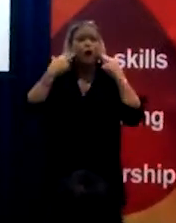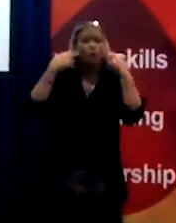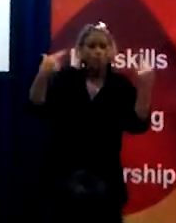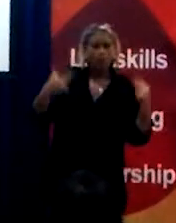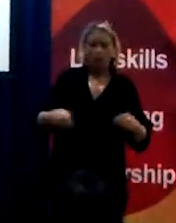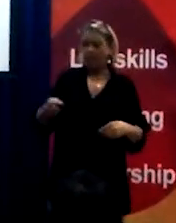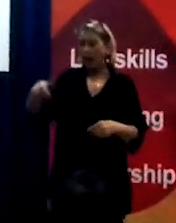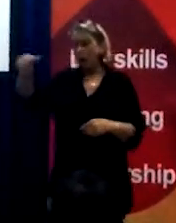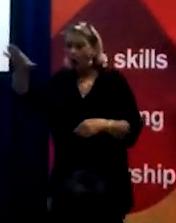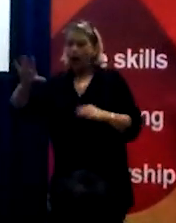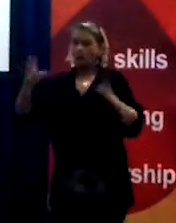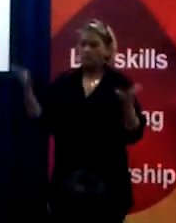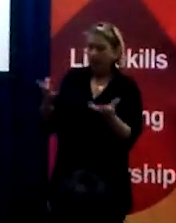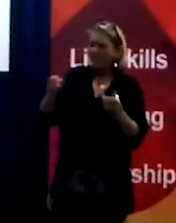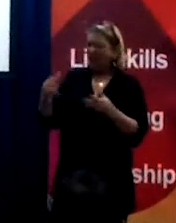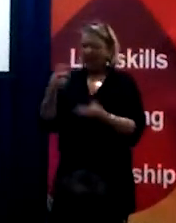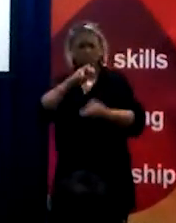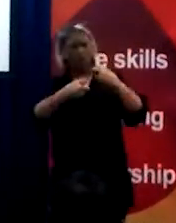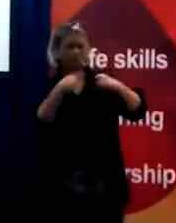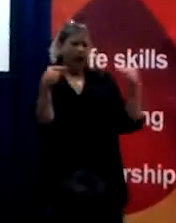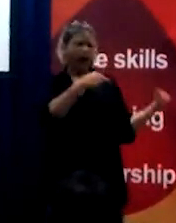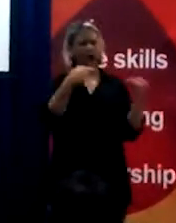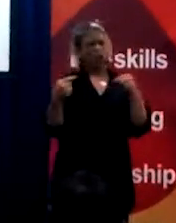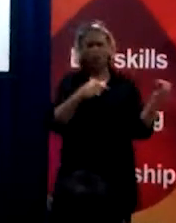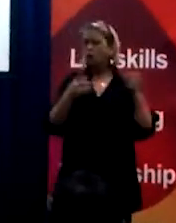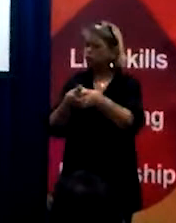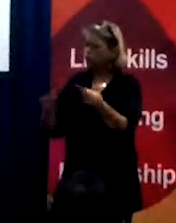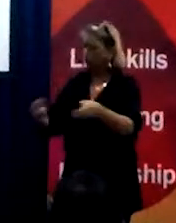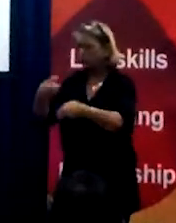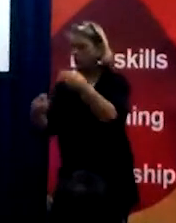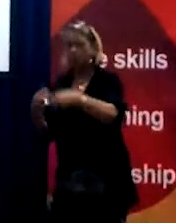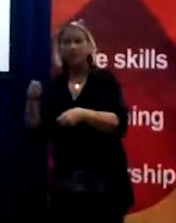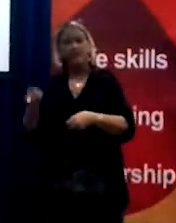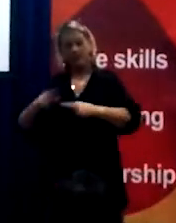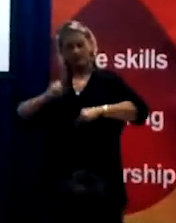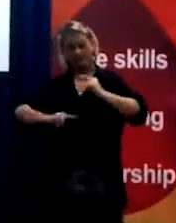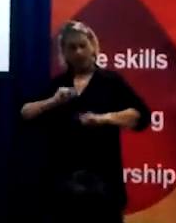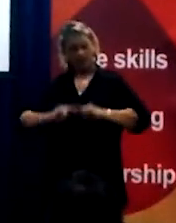They have problems with their friends, they have to sort them out and this is how they develop their strong social skills.